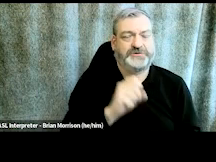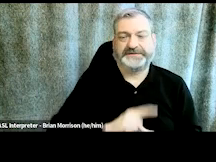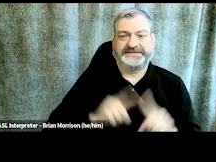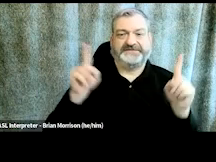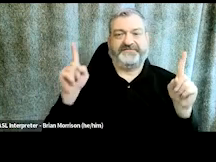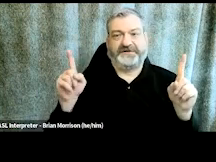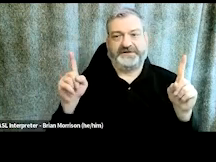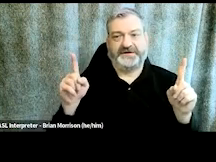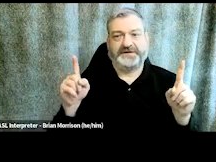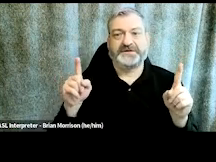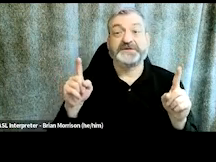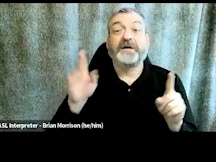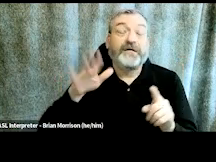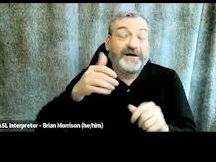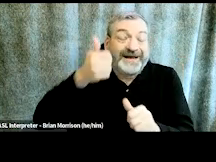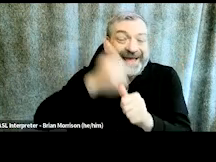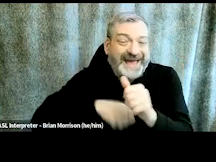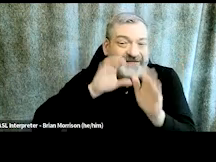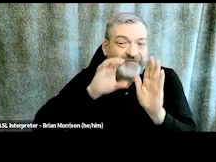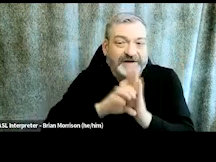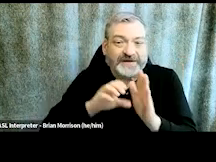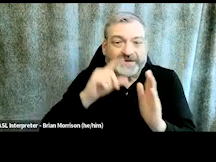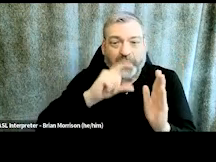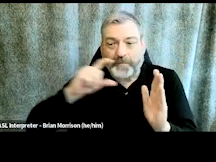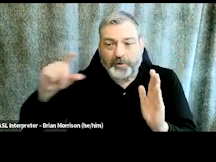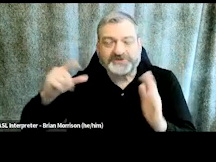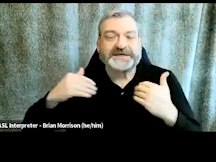text behind it, and a lot of people may not realize that or know it.